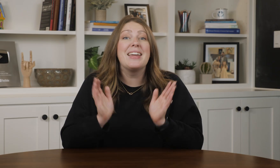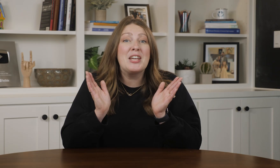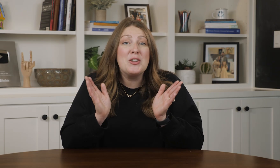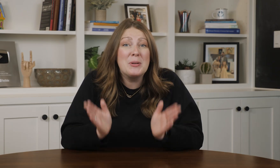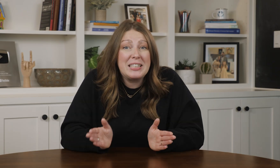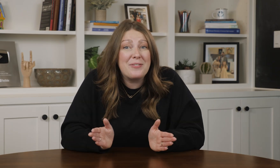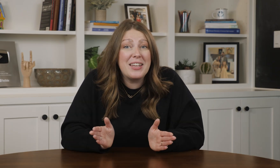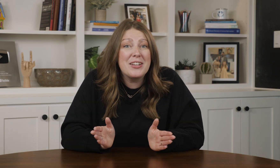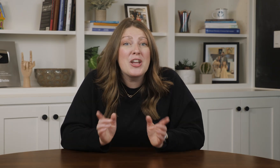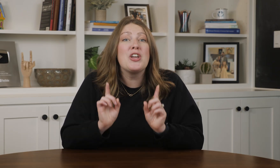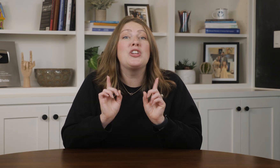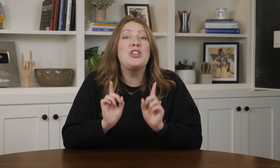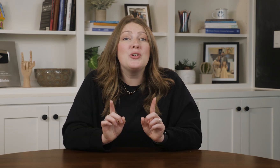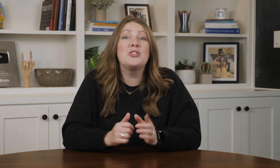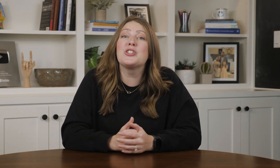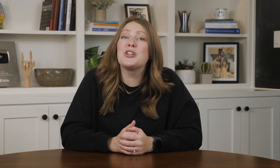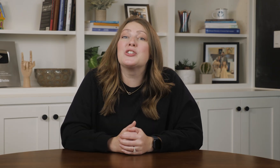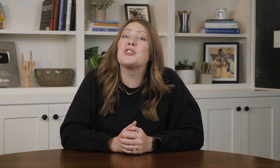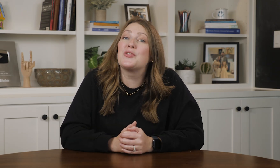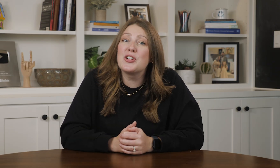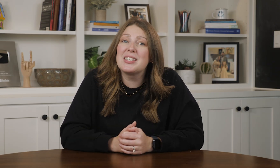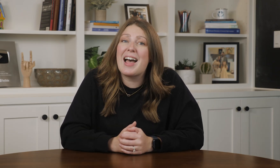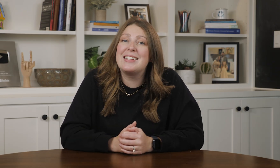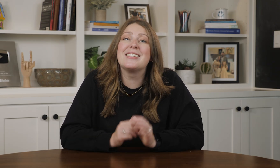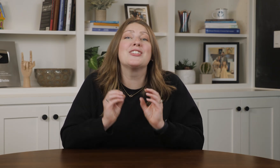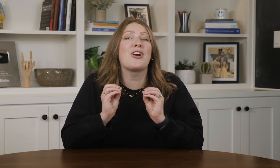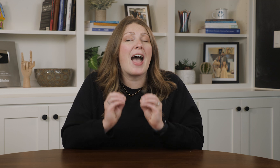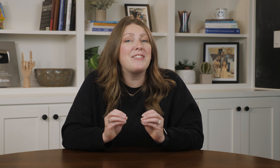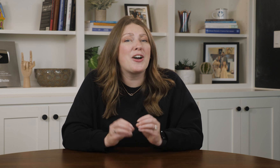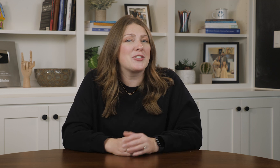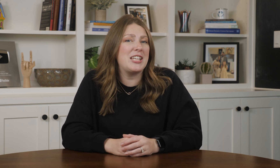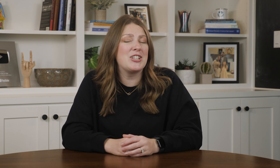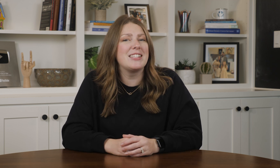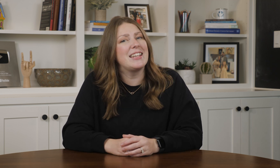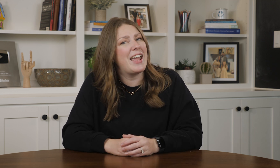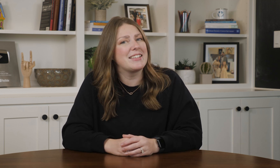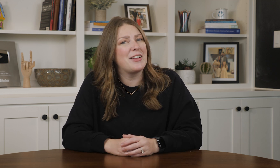Can you believe it? You just learned your first signs to start having conversations in ASL.